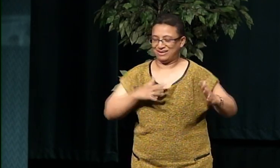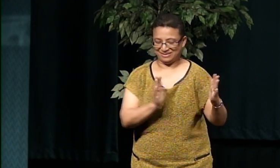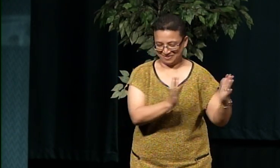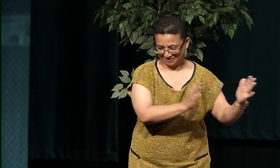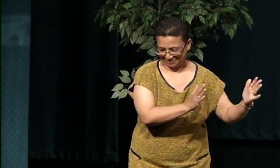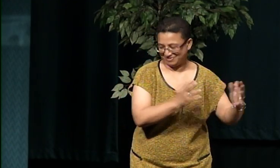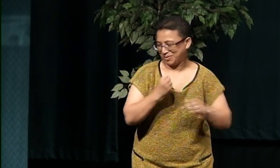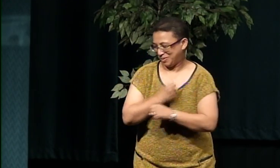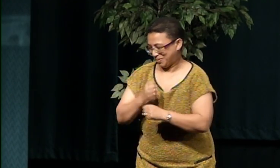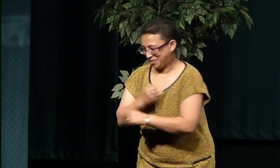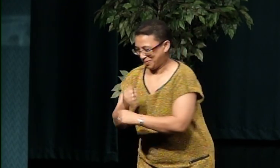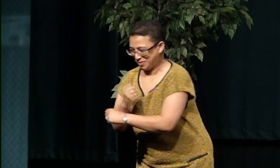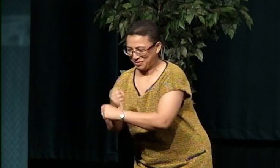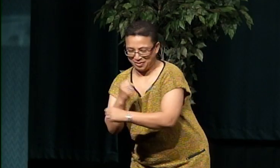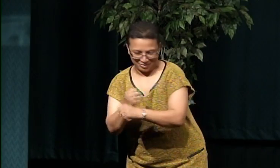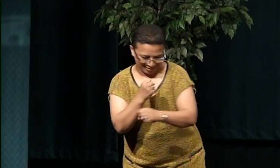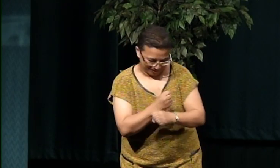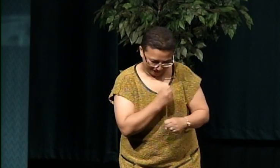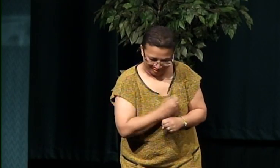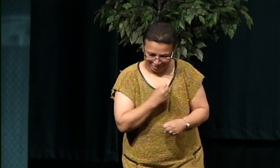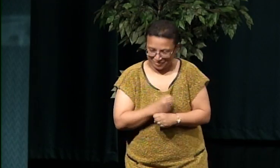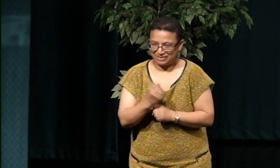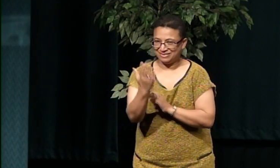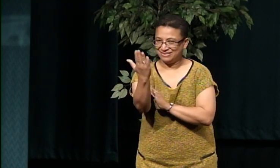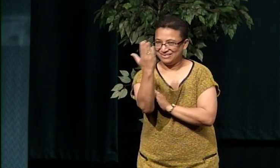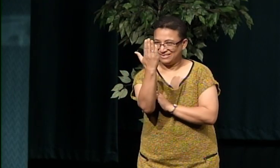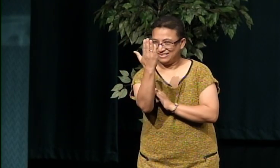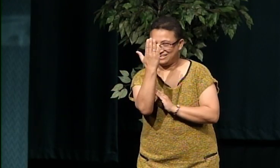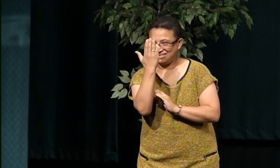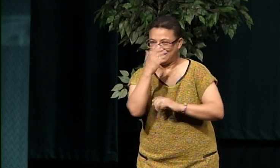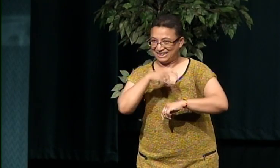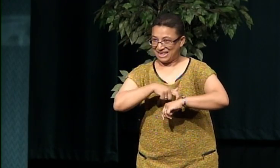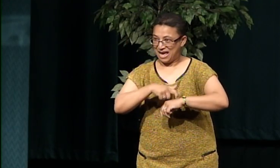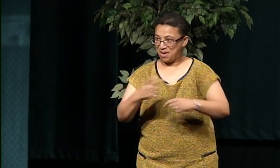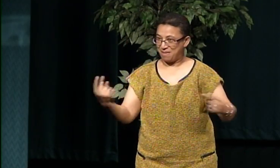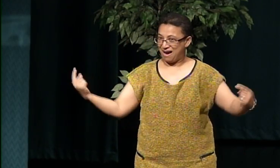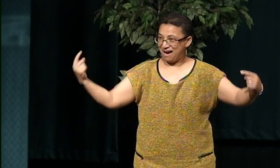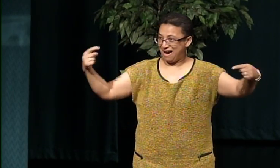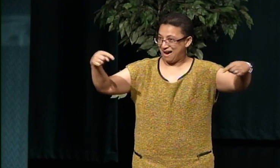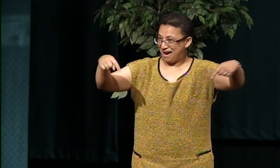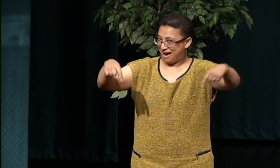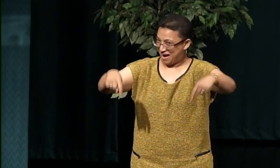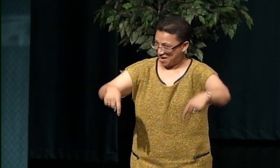I hadn't actually looked at the actual topic until time came a little bit closer